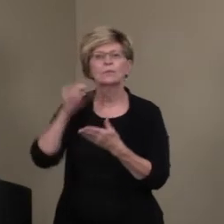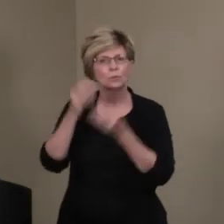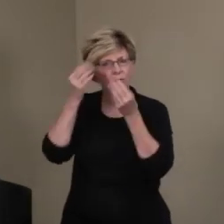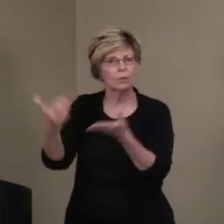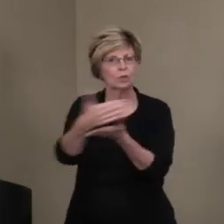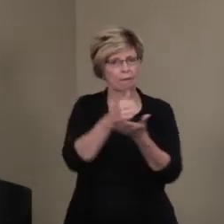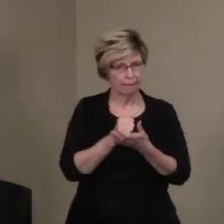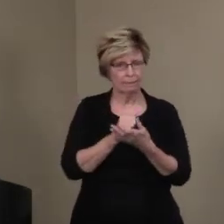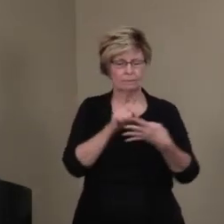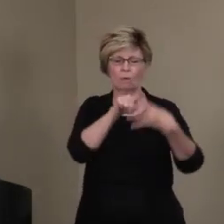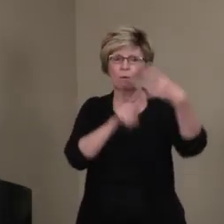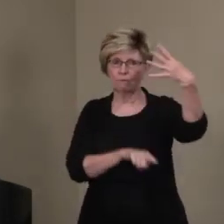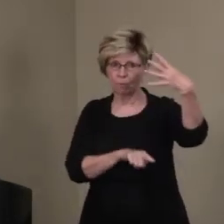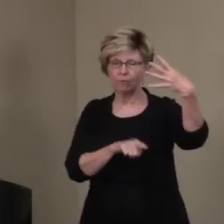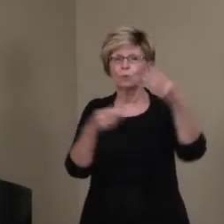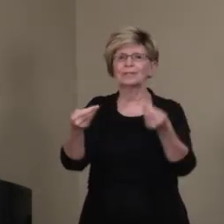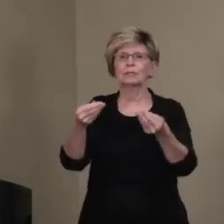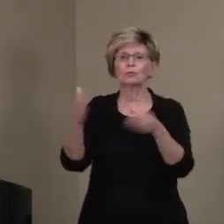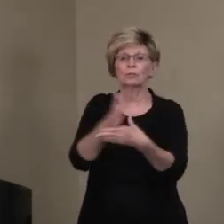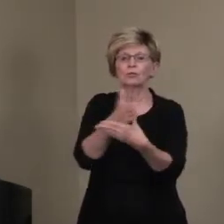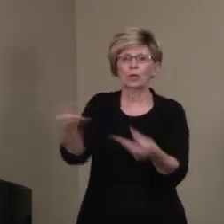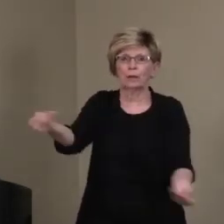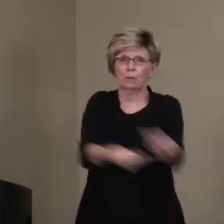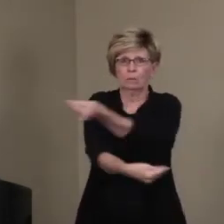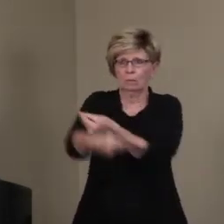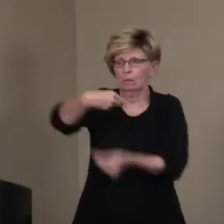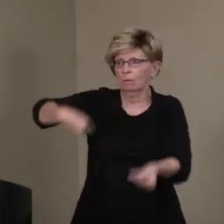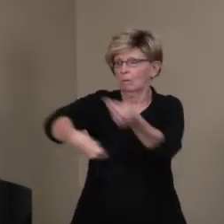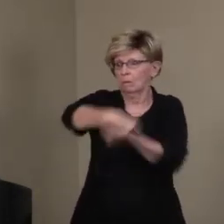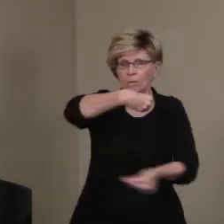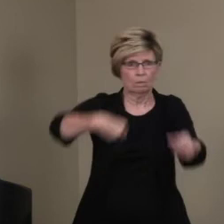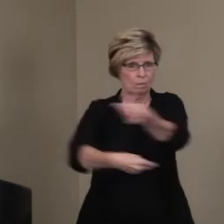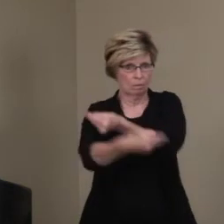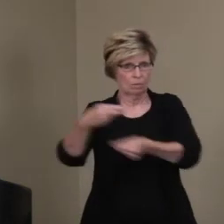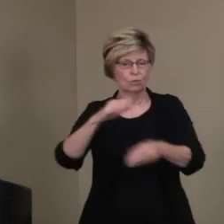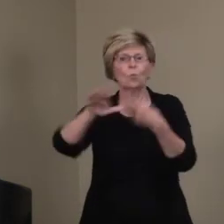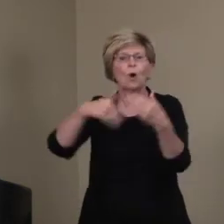from the parents and from the students all of the information that it shares is